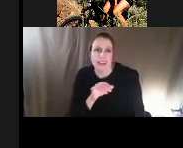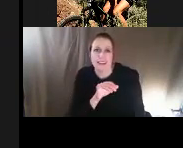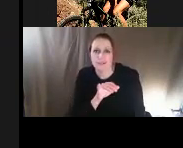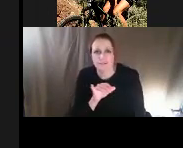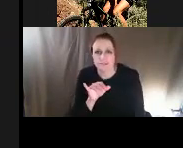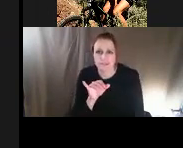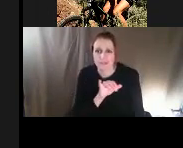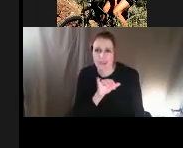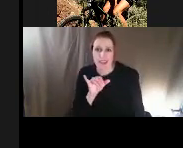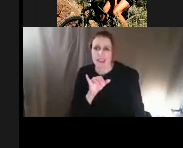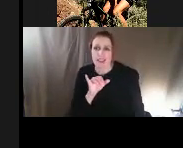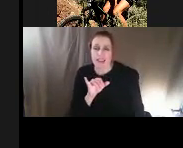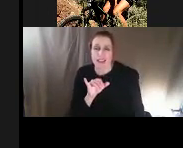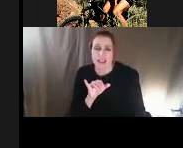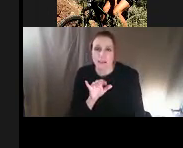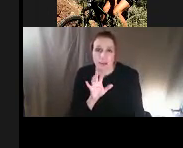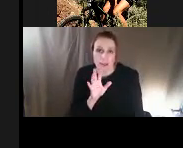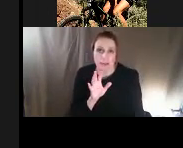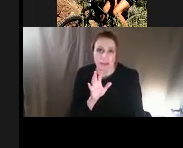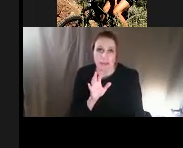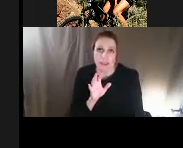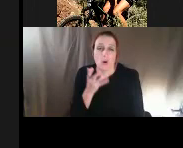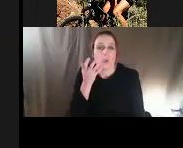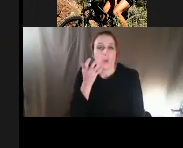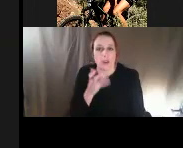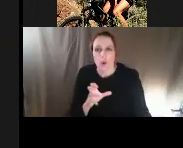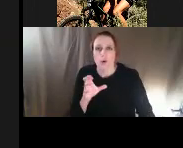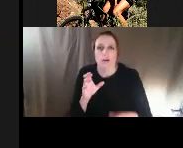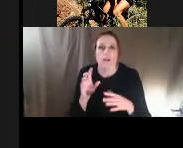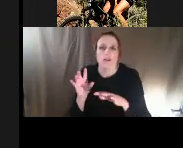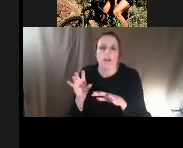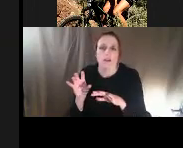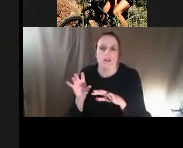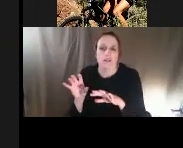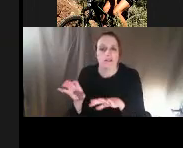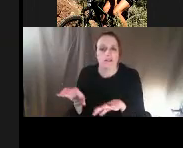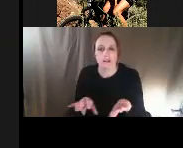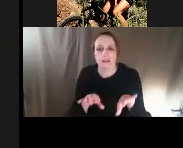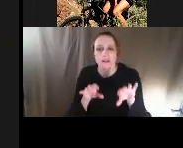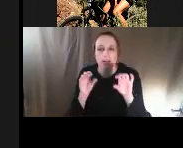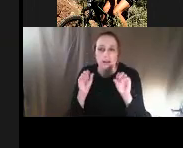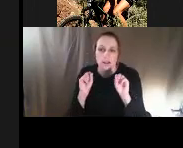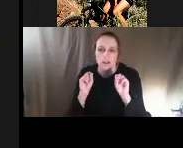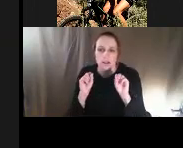I mean, and it's not that we necessarily want to adopt a 100% etic perspective or emic perspective.